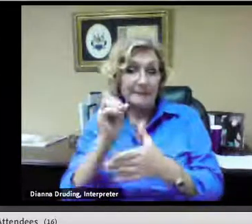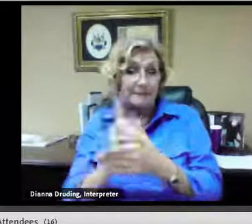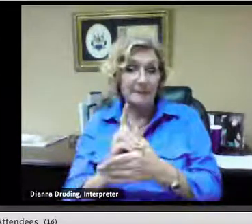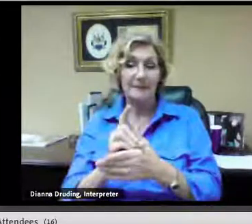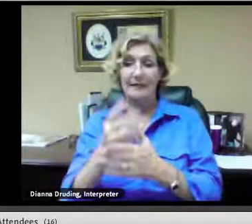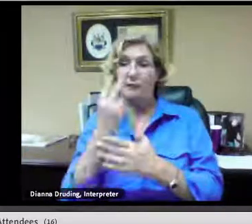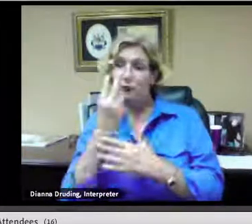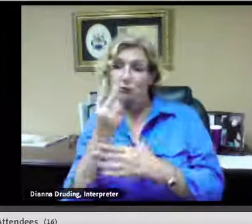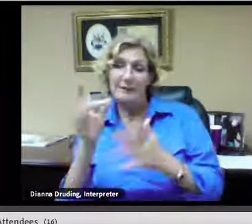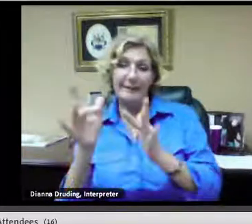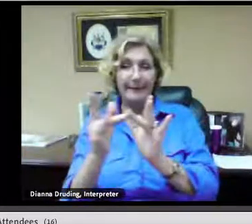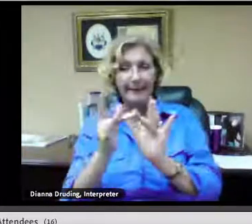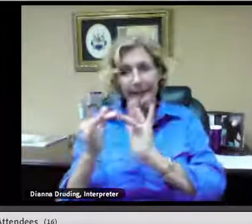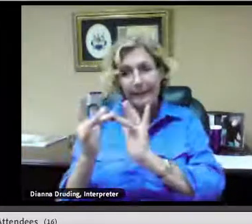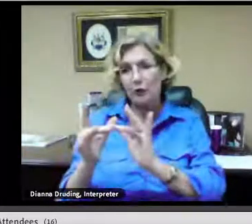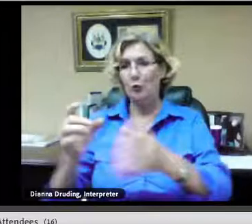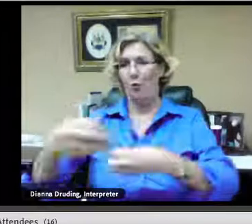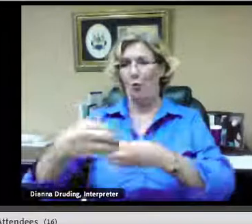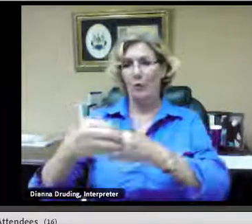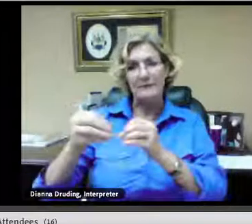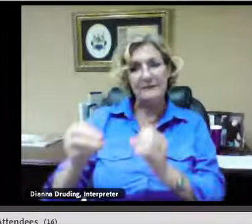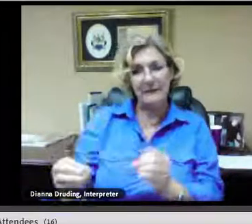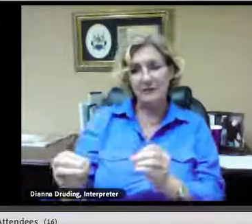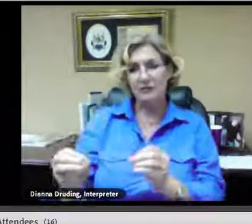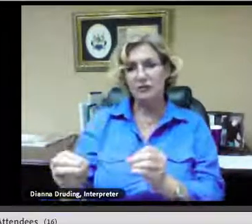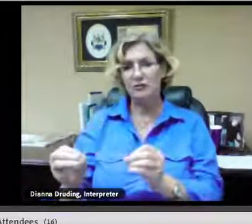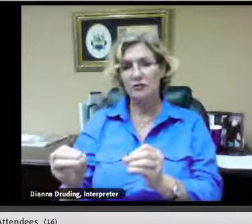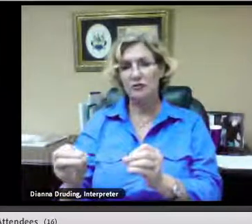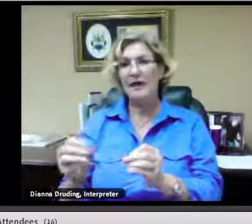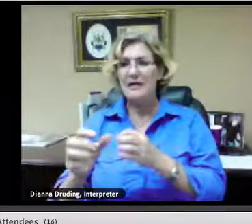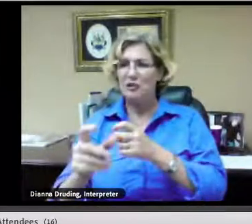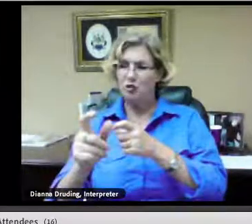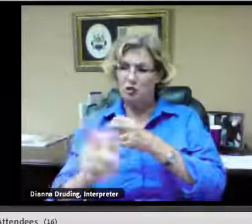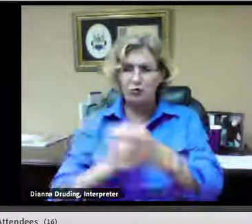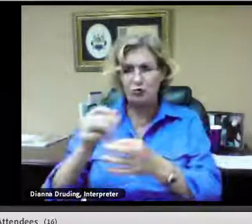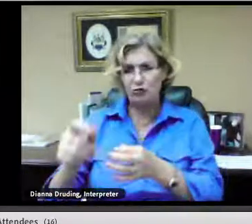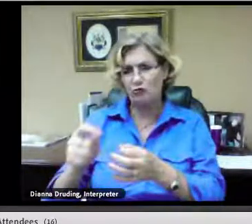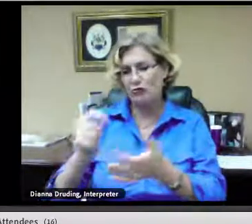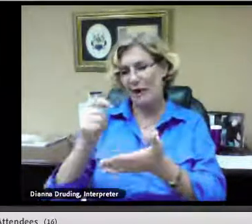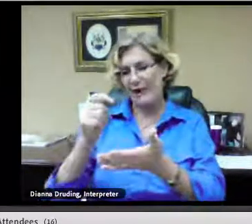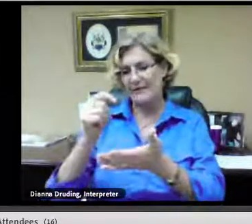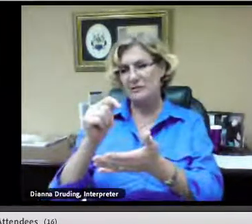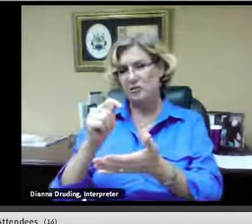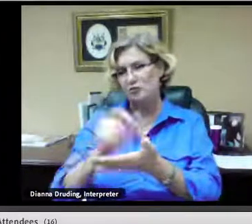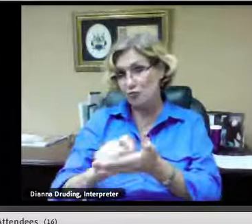You see organization, transcripts, you know, helpful. All of these things, you know,